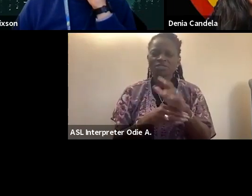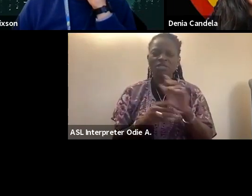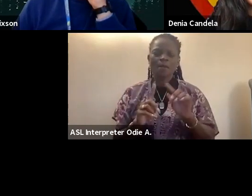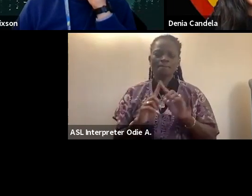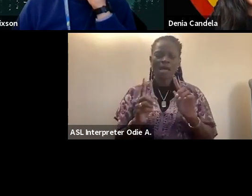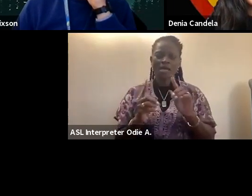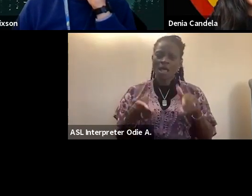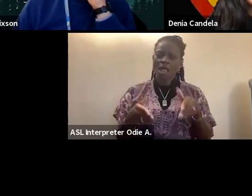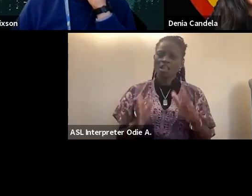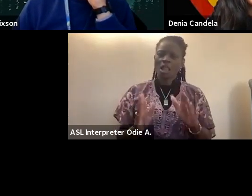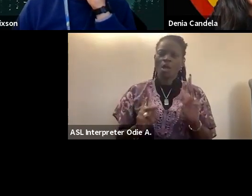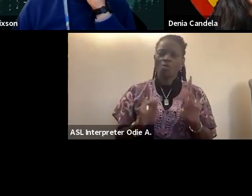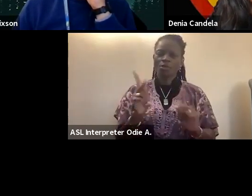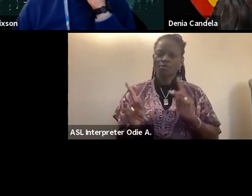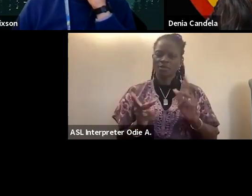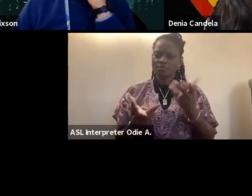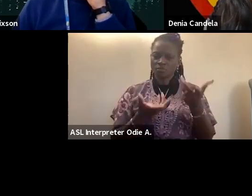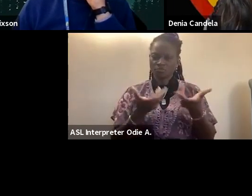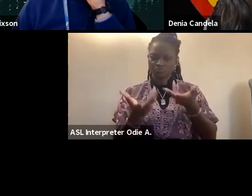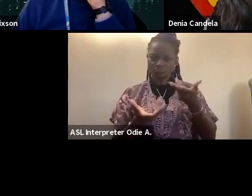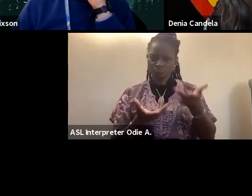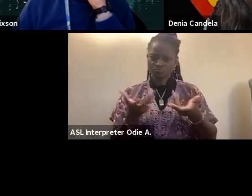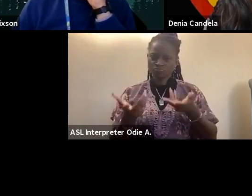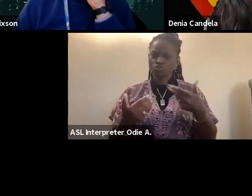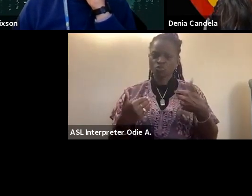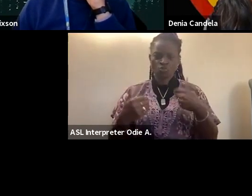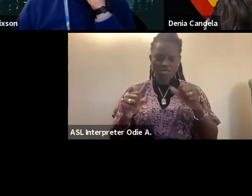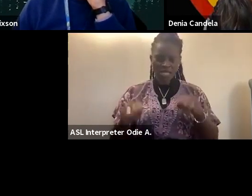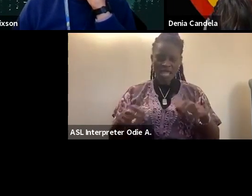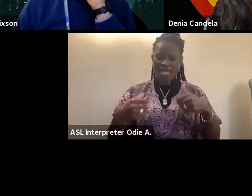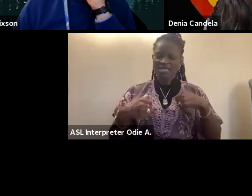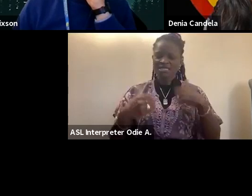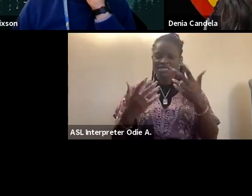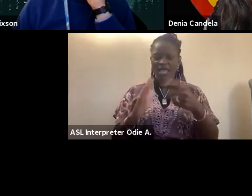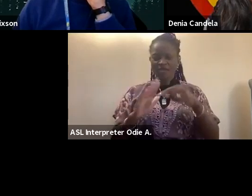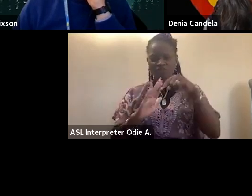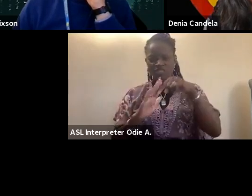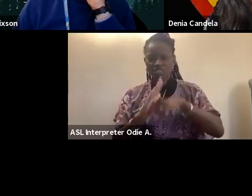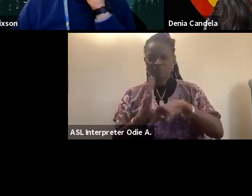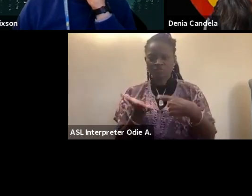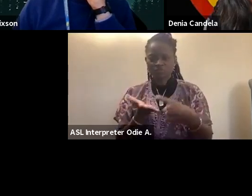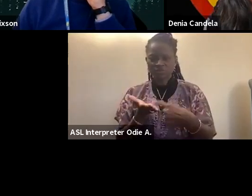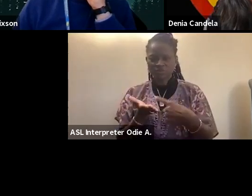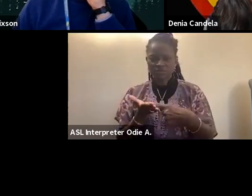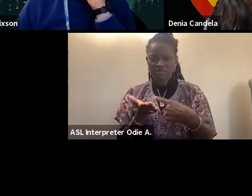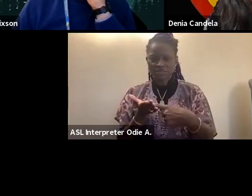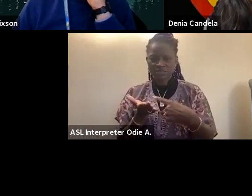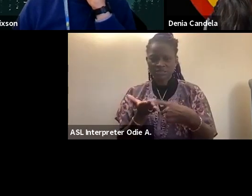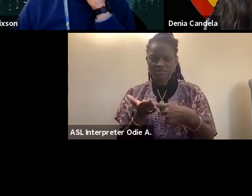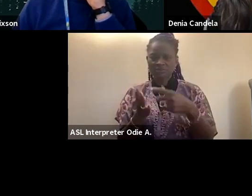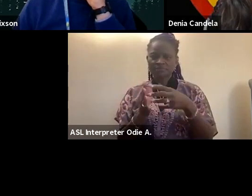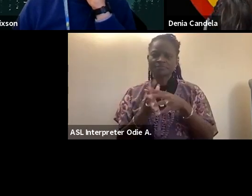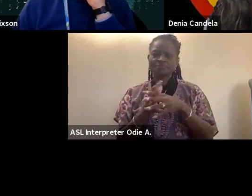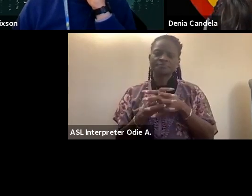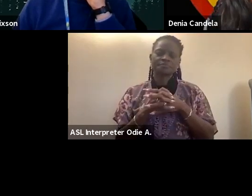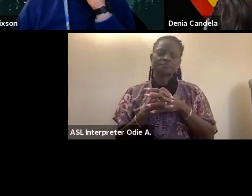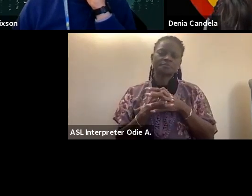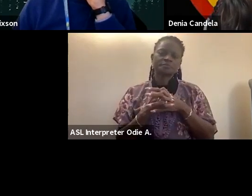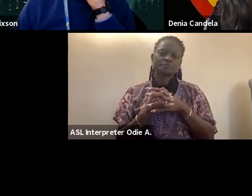sharing facts and having deeper discussions about the challenges that folks are having in relation to getting the vaccine.